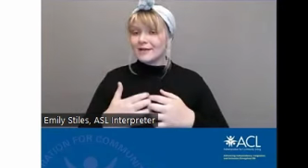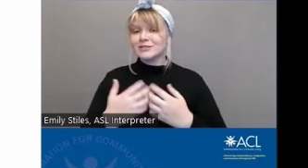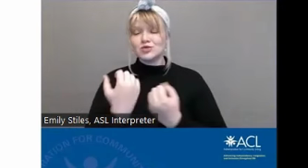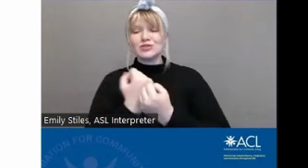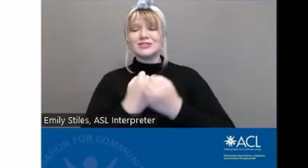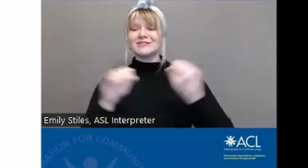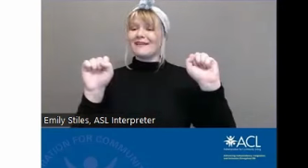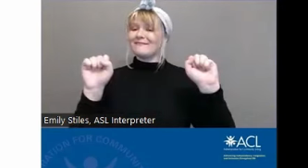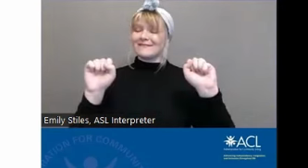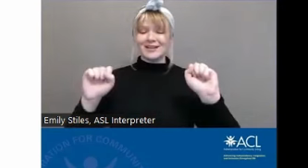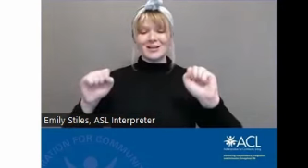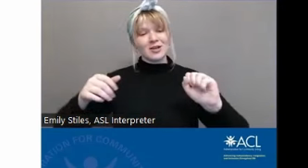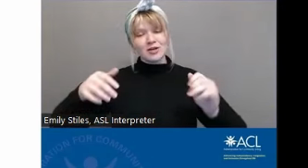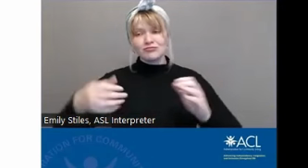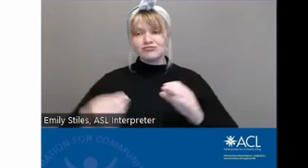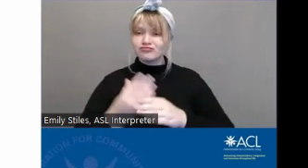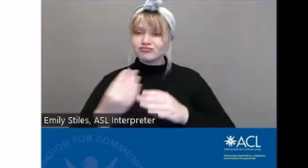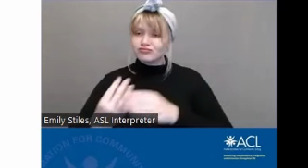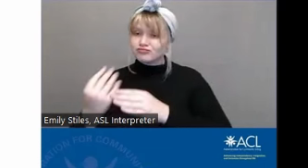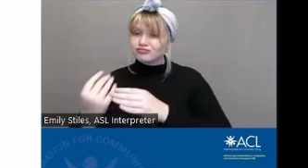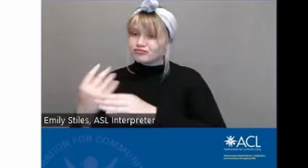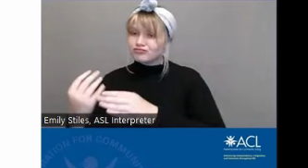at a planter box.